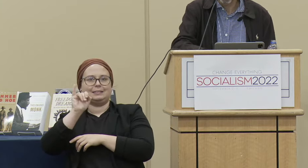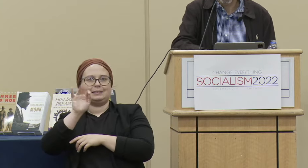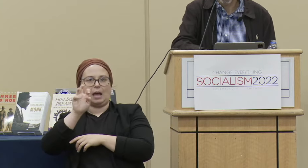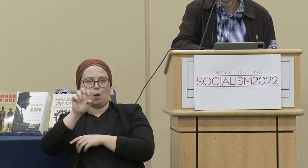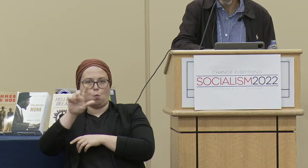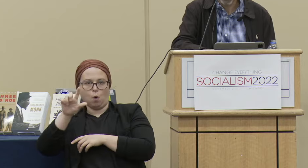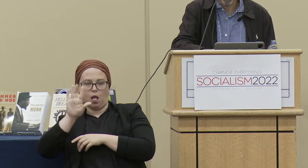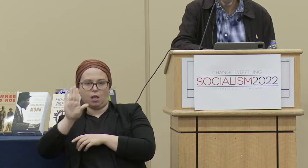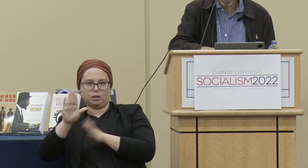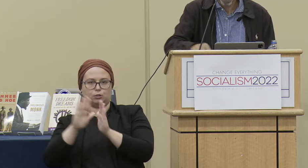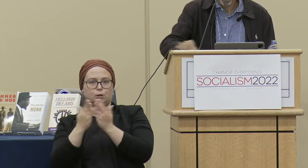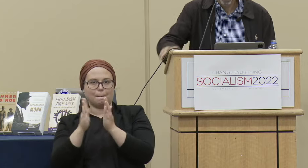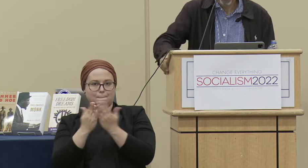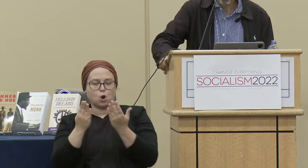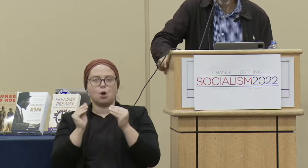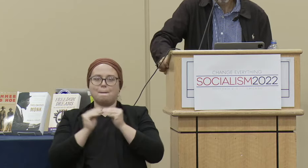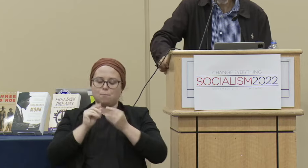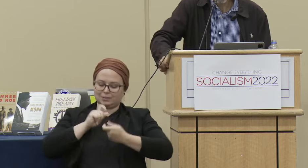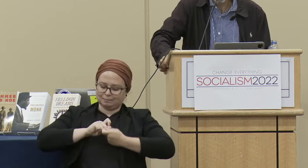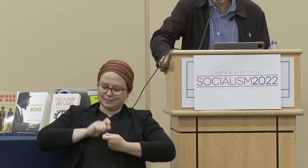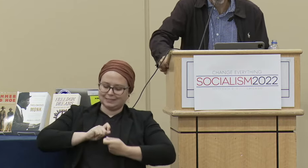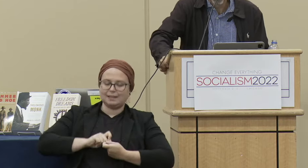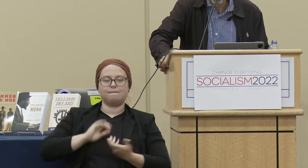which makes a similar argument with even more nuance and